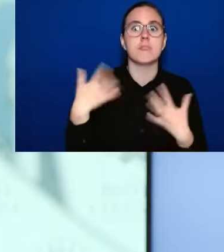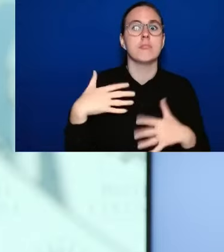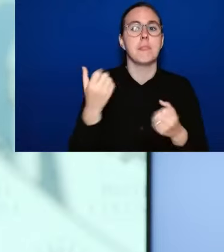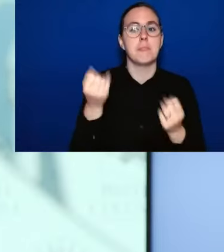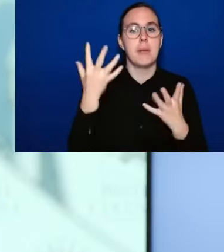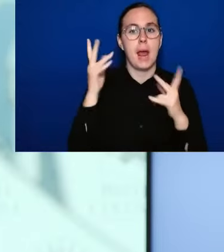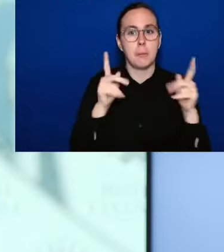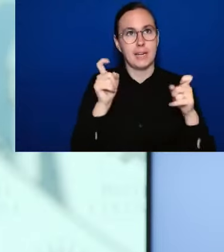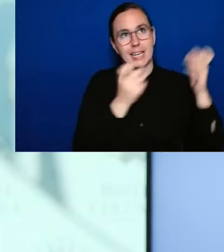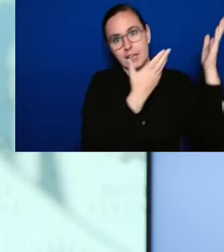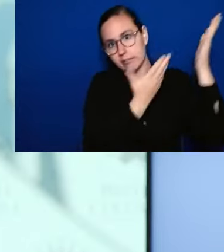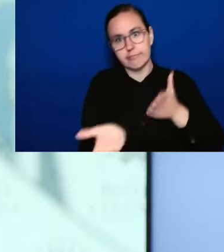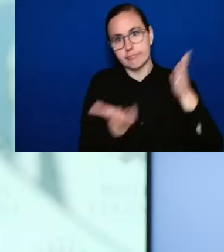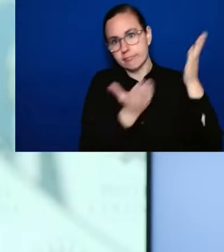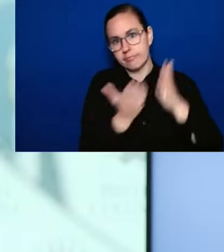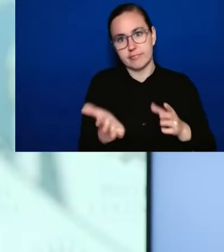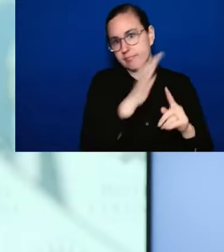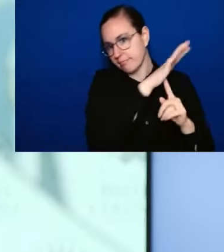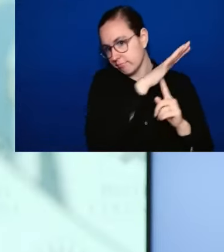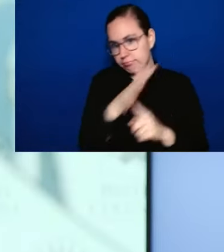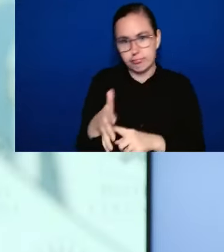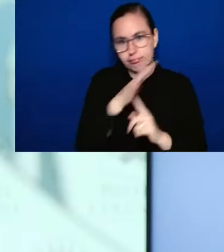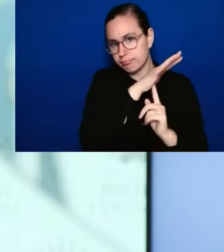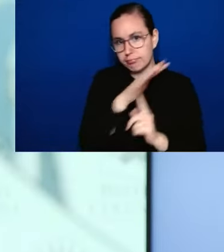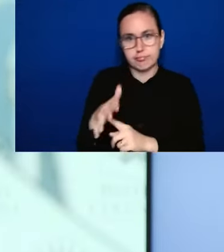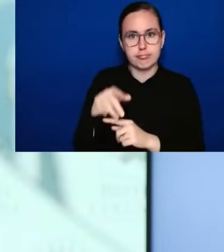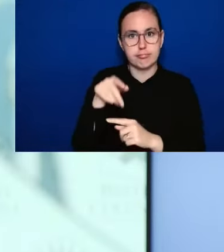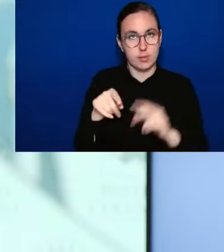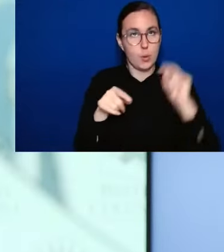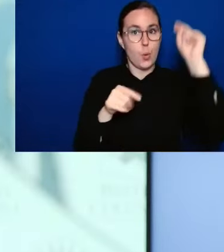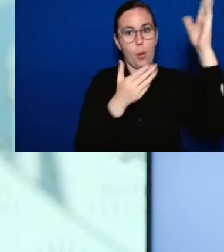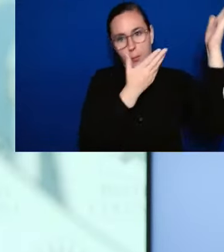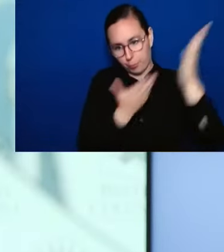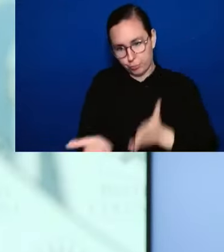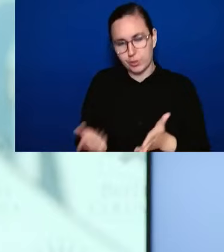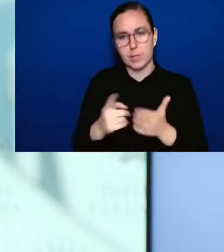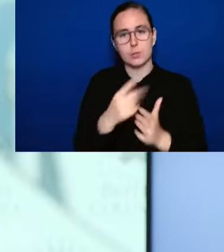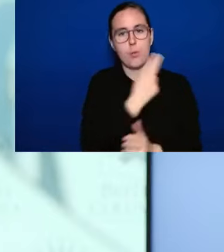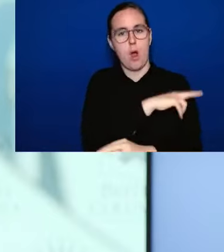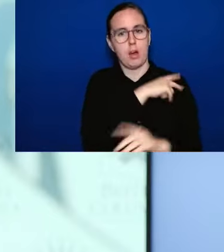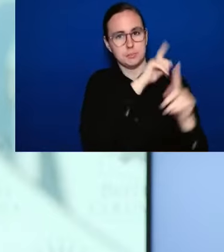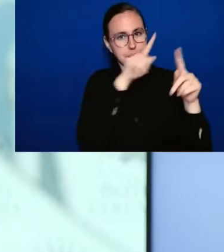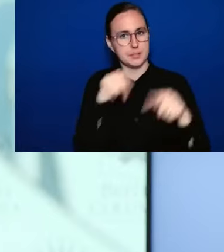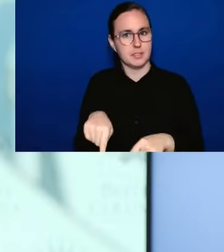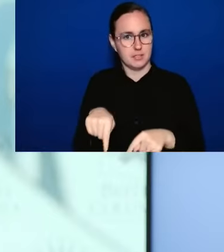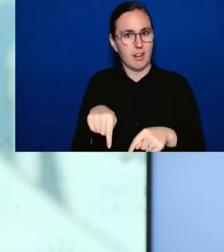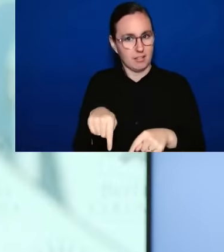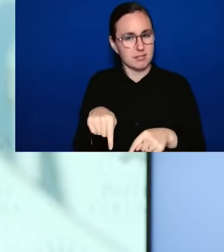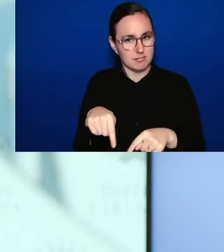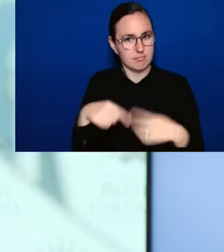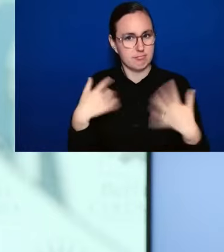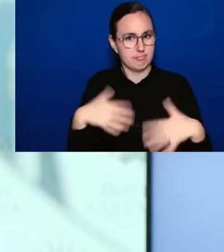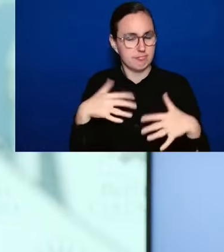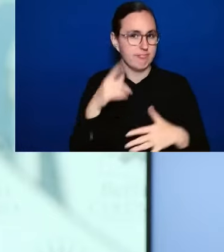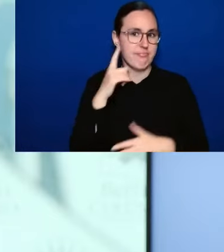those health authorities south inquiries who require critical care. And we're dealing the